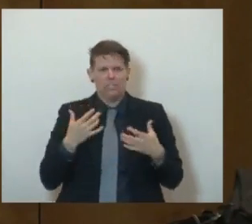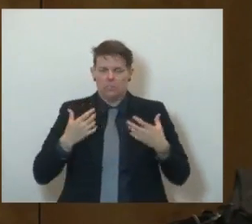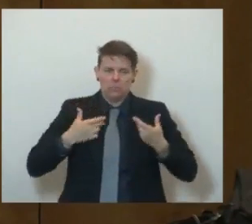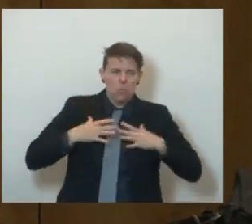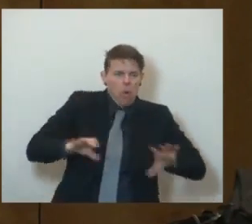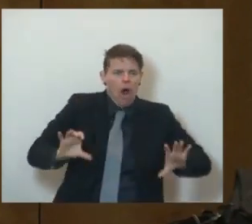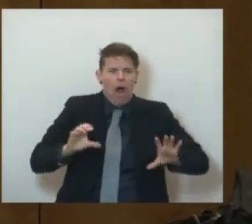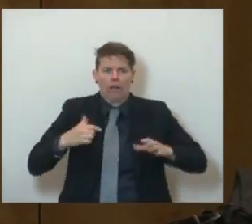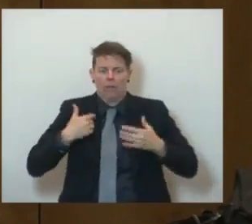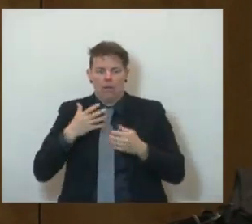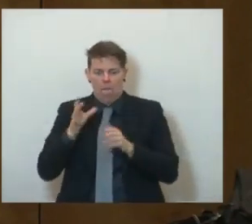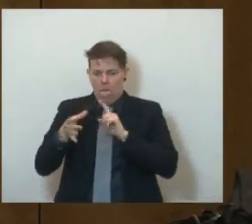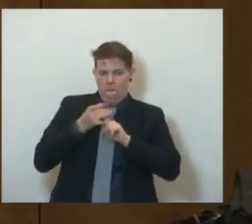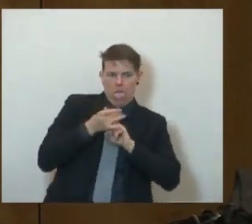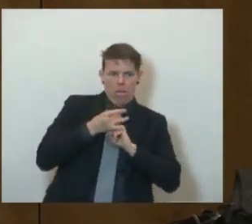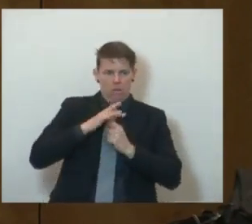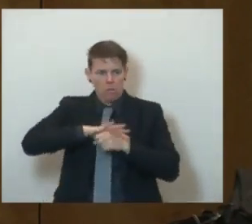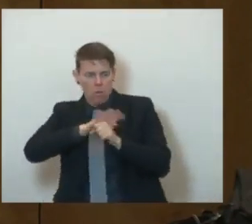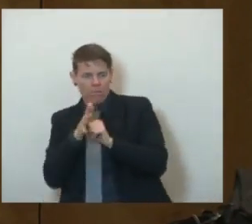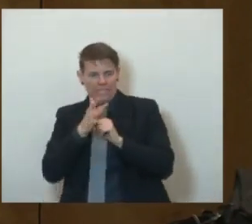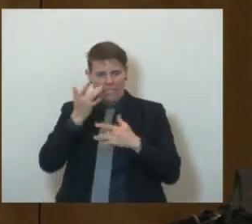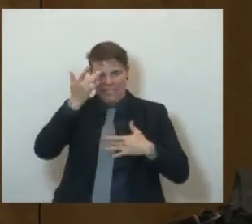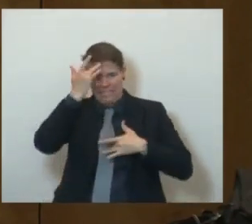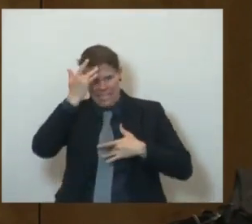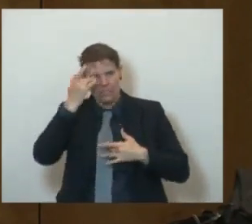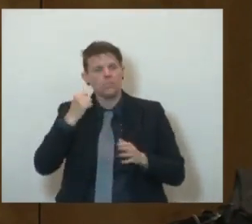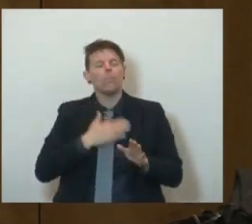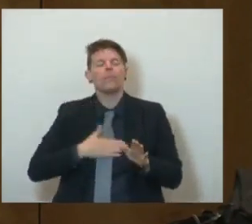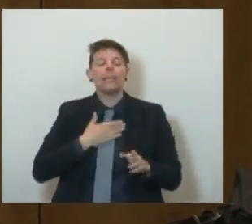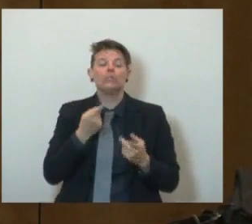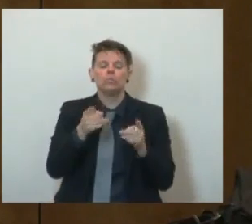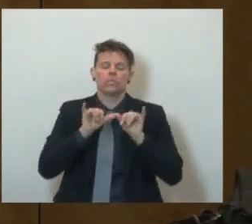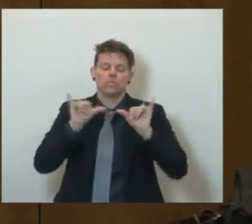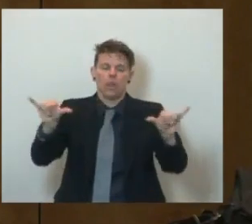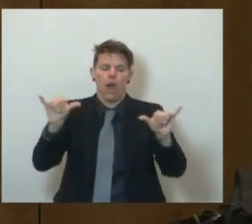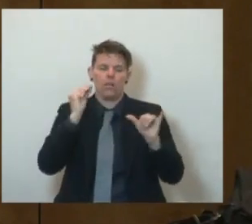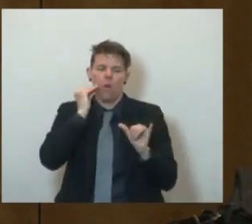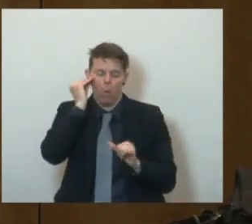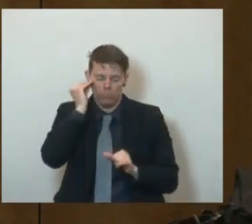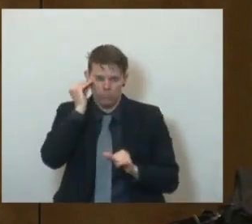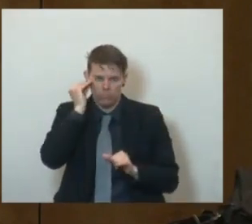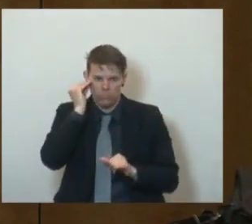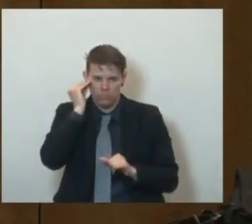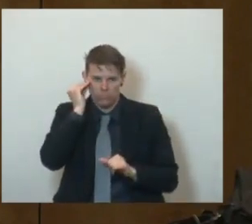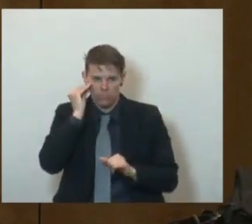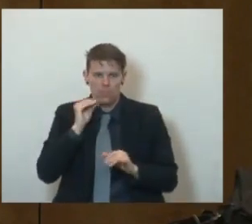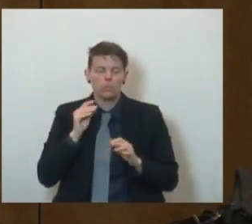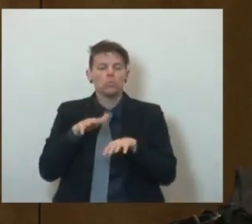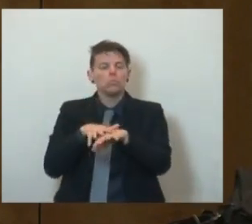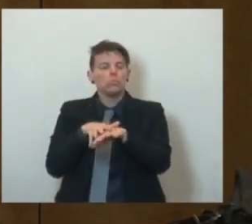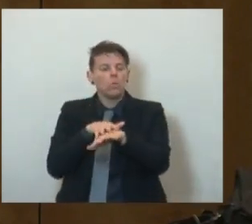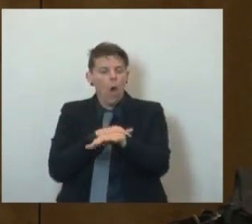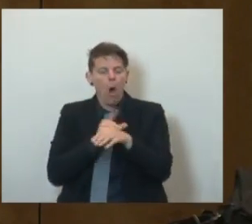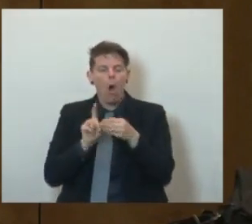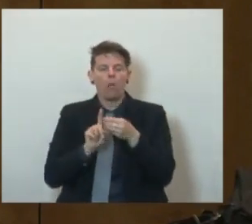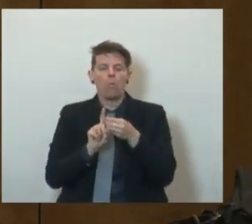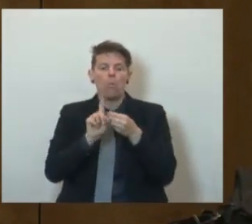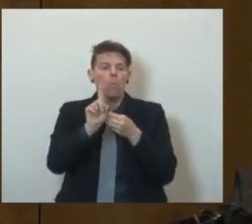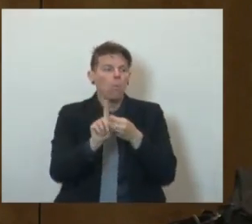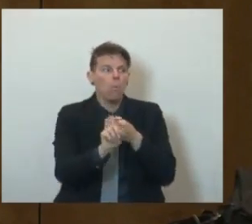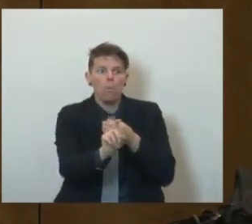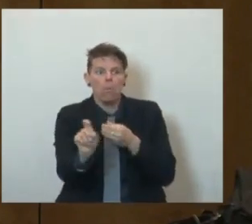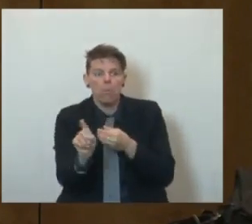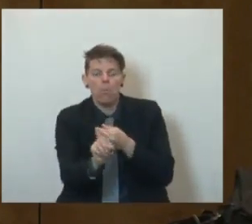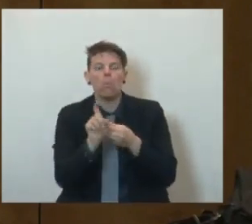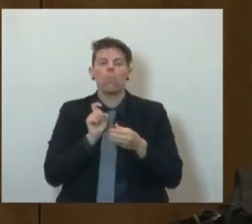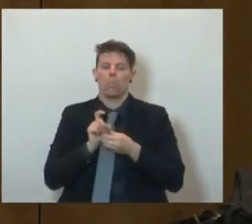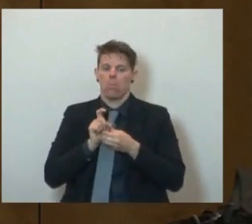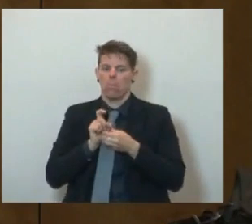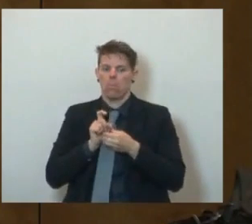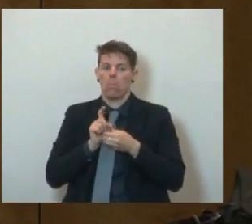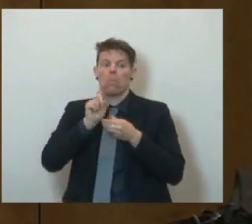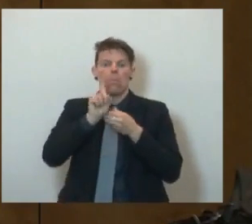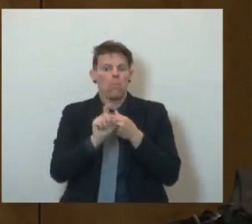DETERMINE WHAT THE TRUE INFECTION RATE IS IF YOU’RE LIKE ME, AND YOU DON’T WANT TO HAVE A COVID INFECTION, PLEASE STILL STAY AT HOME.